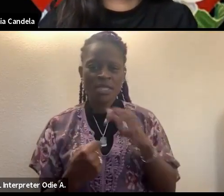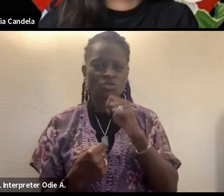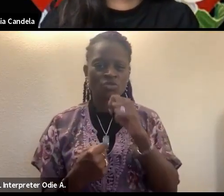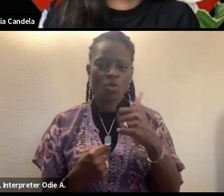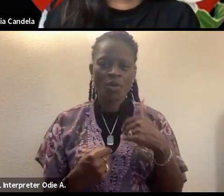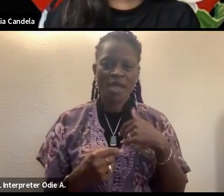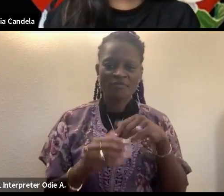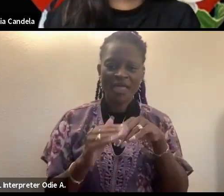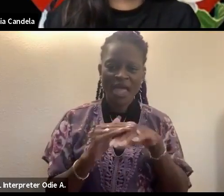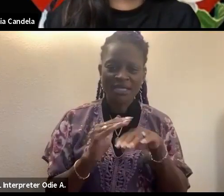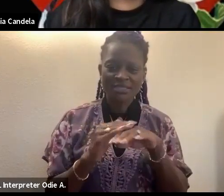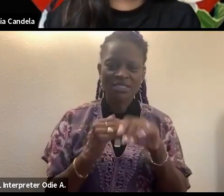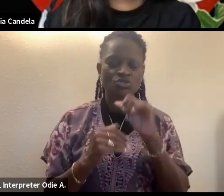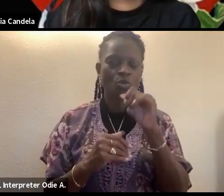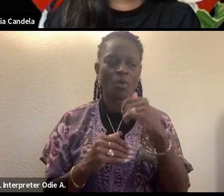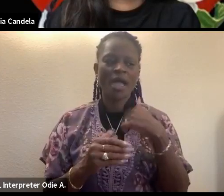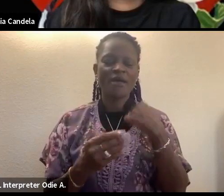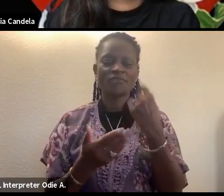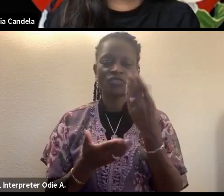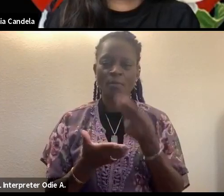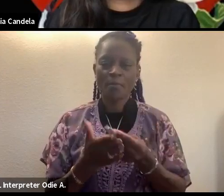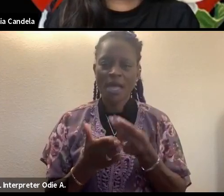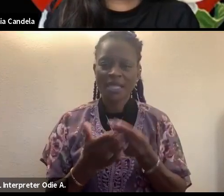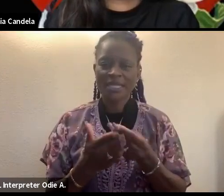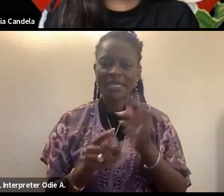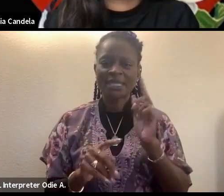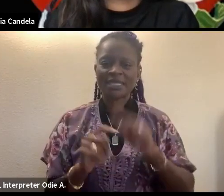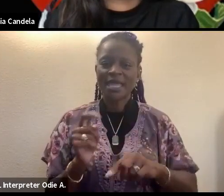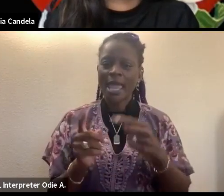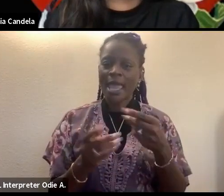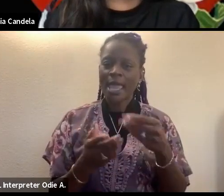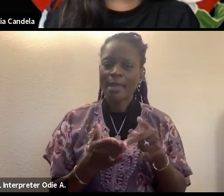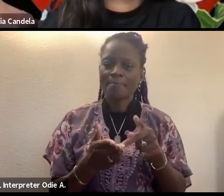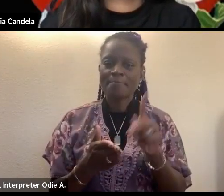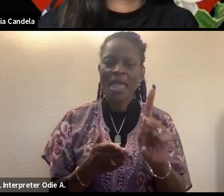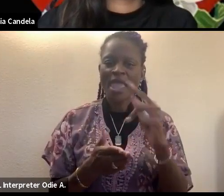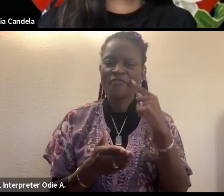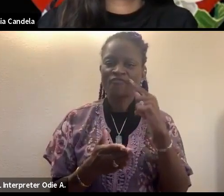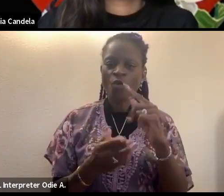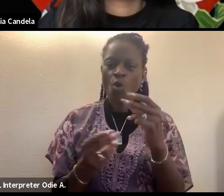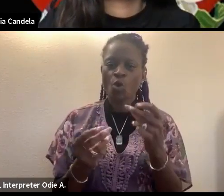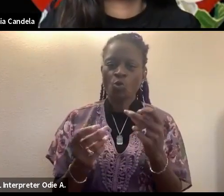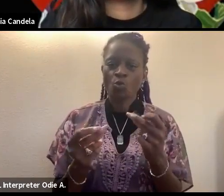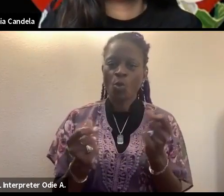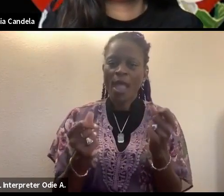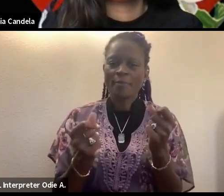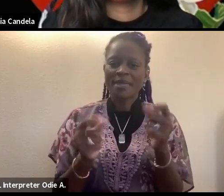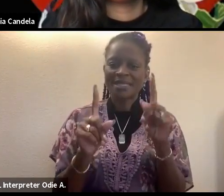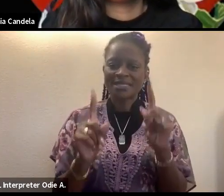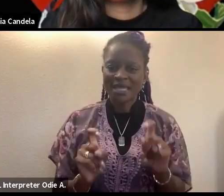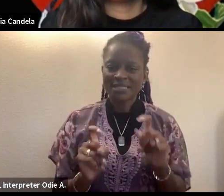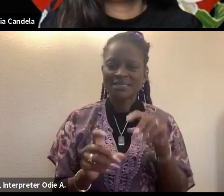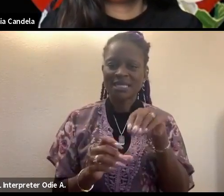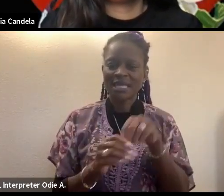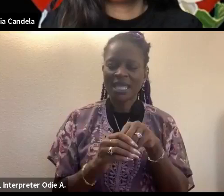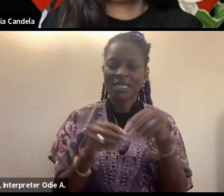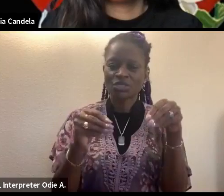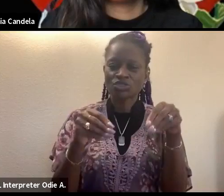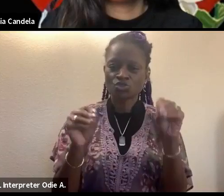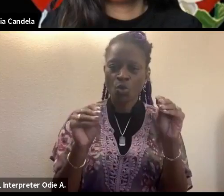funding to be able to pay for rapid testing in stores. We are offering that free of charge